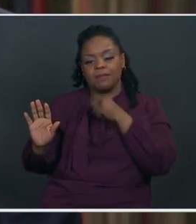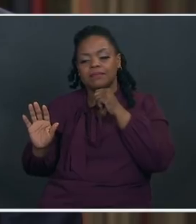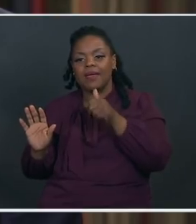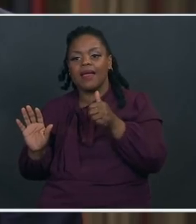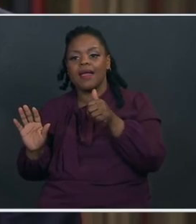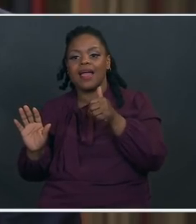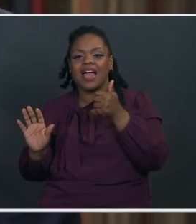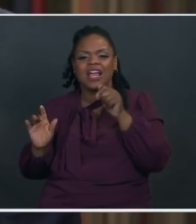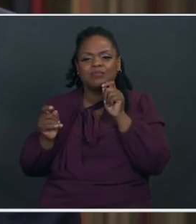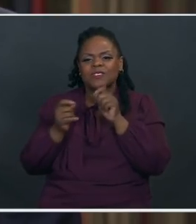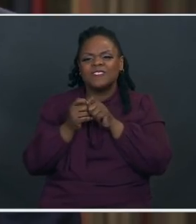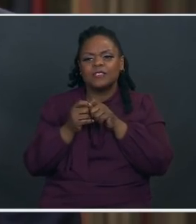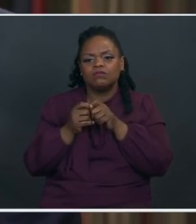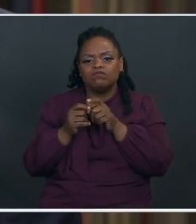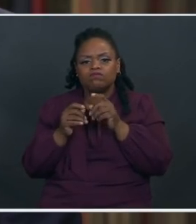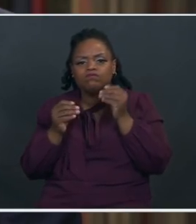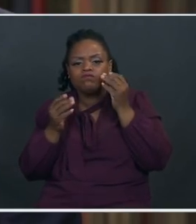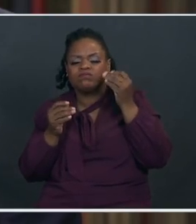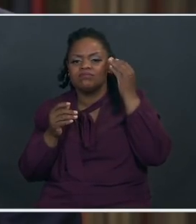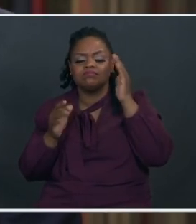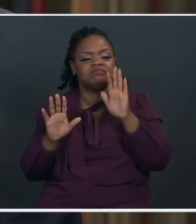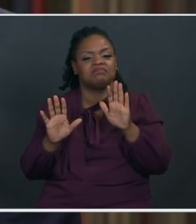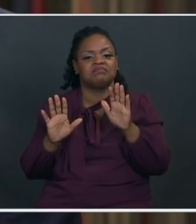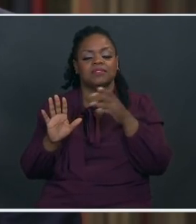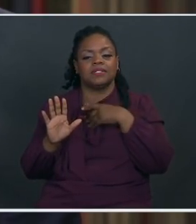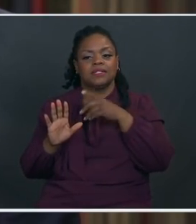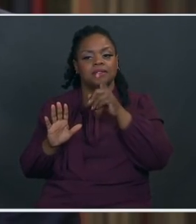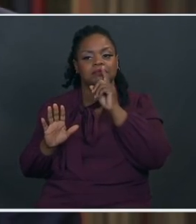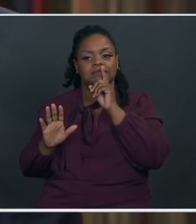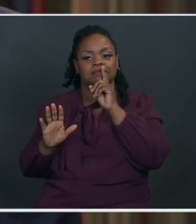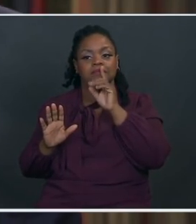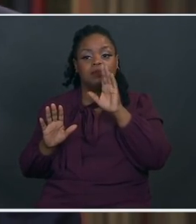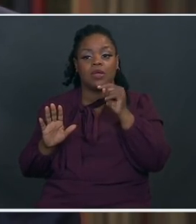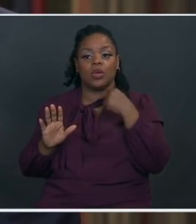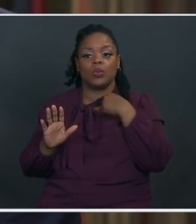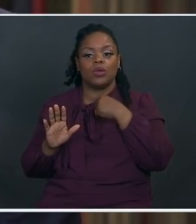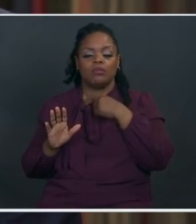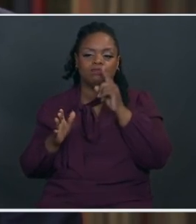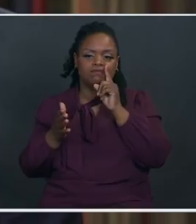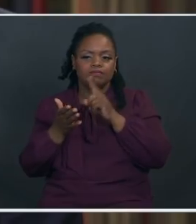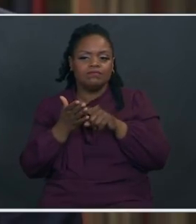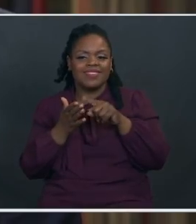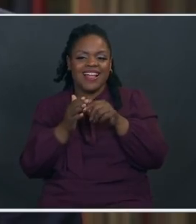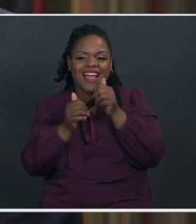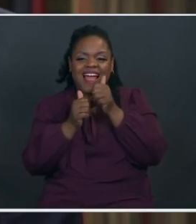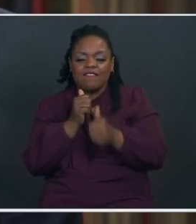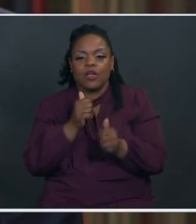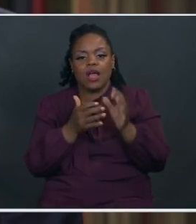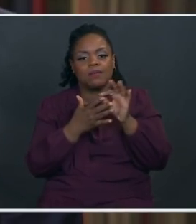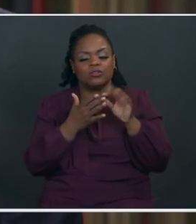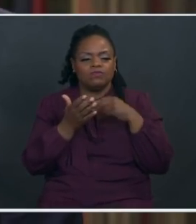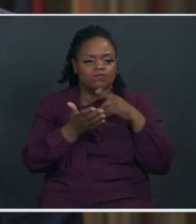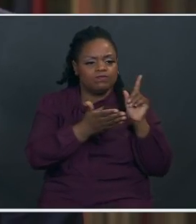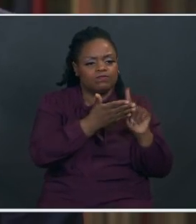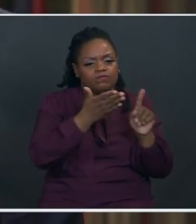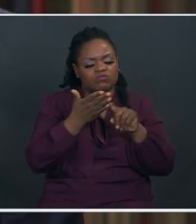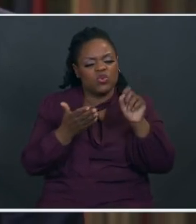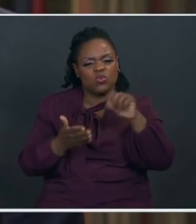but I will say that we are exploring every possible option. We do not believe that in a [sic]